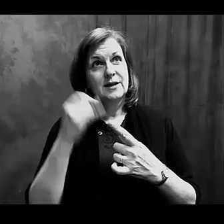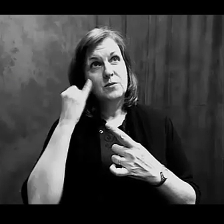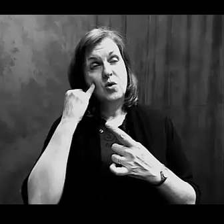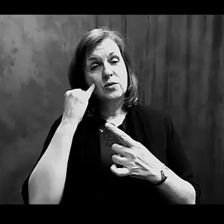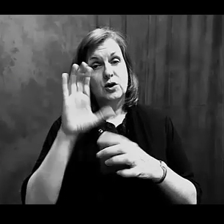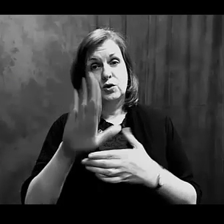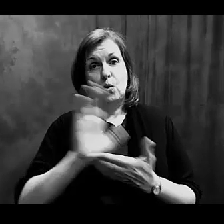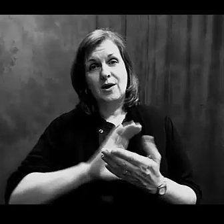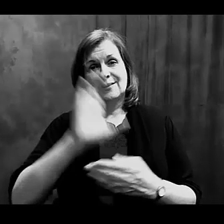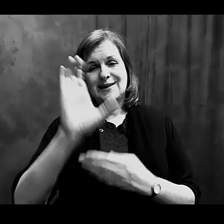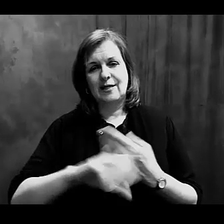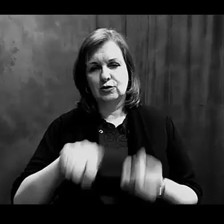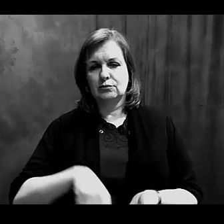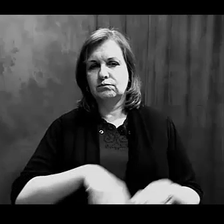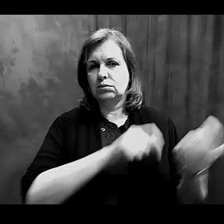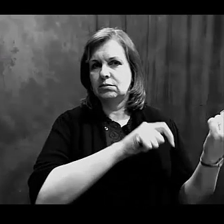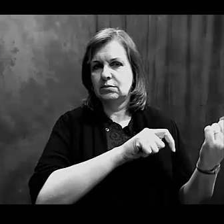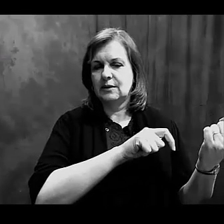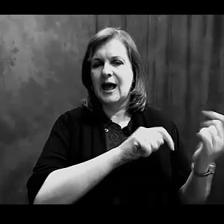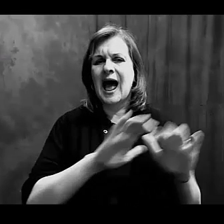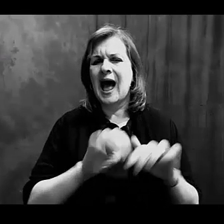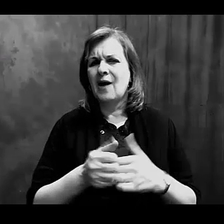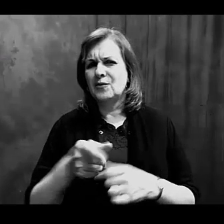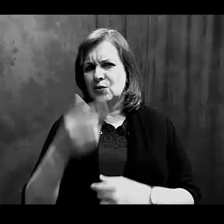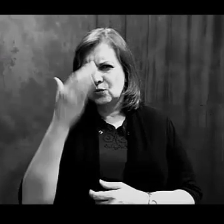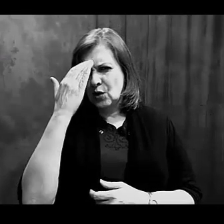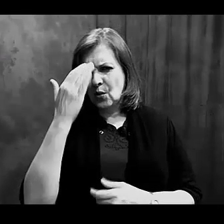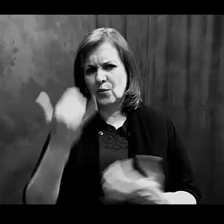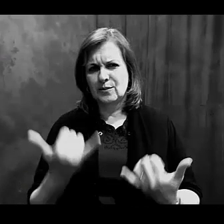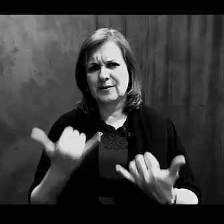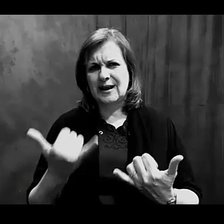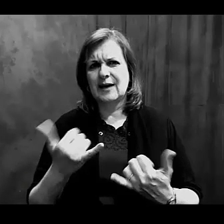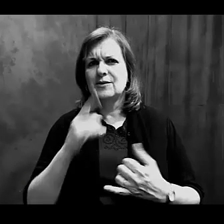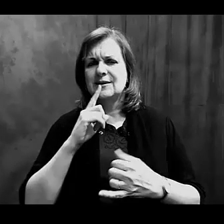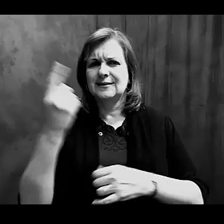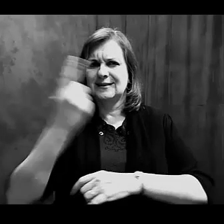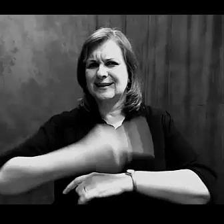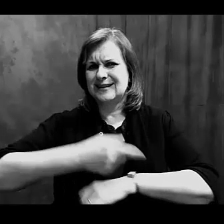look at is --- take away your calendar how do you know